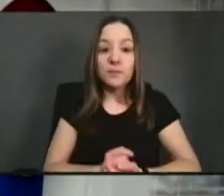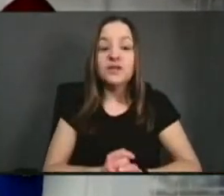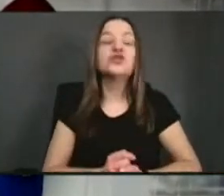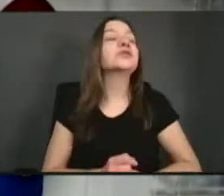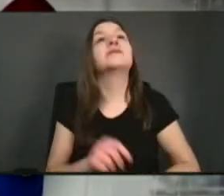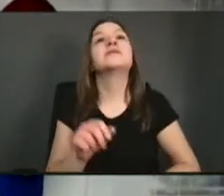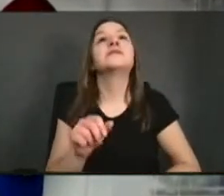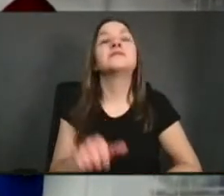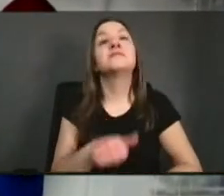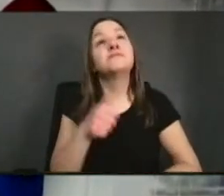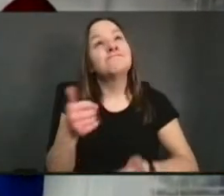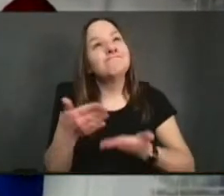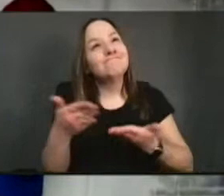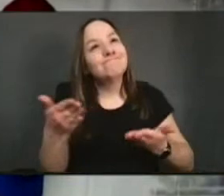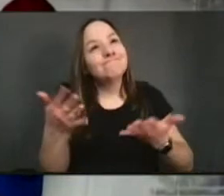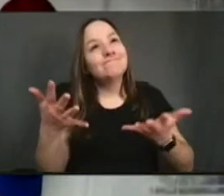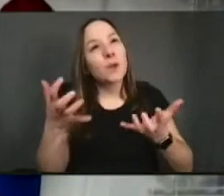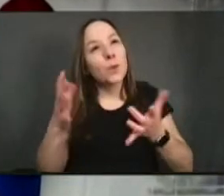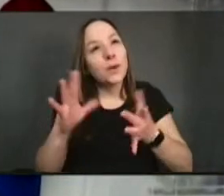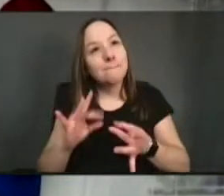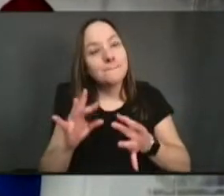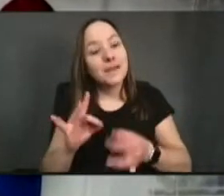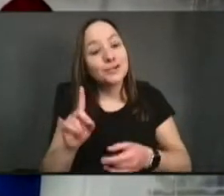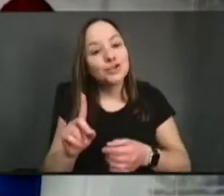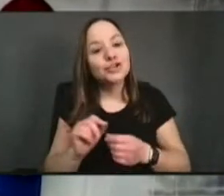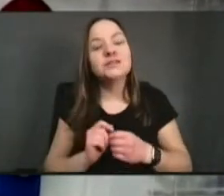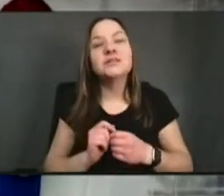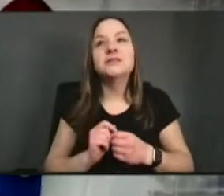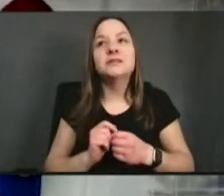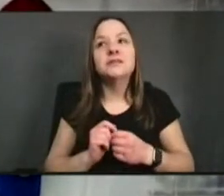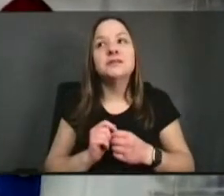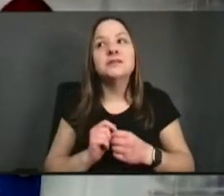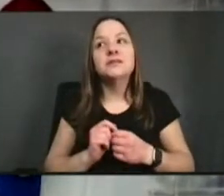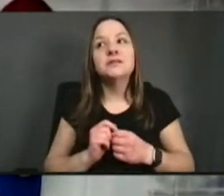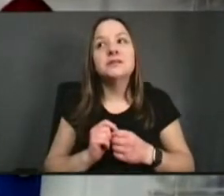manufacturing information. The